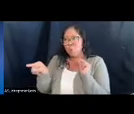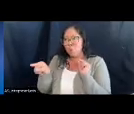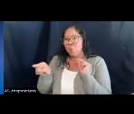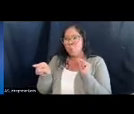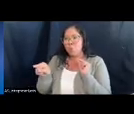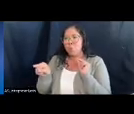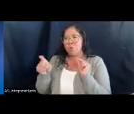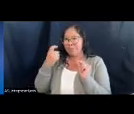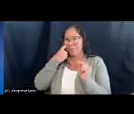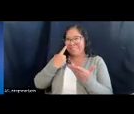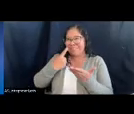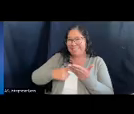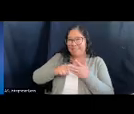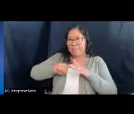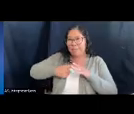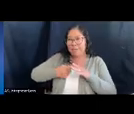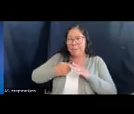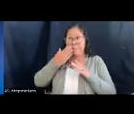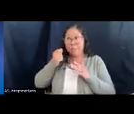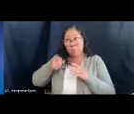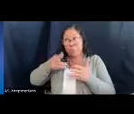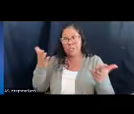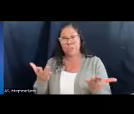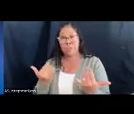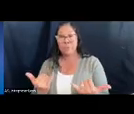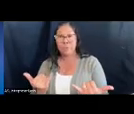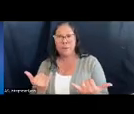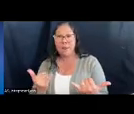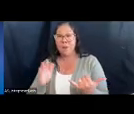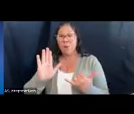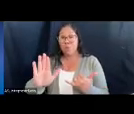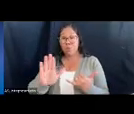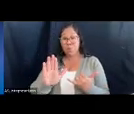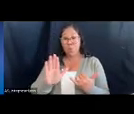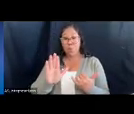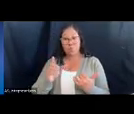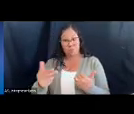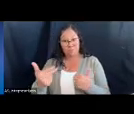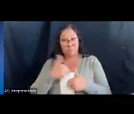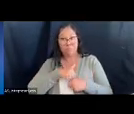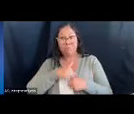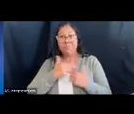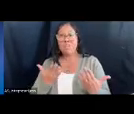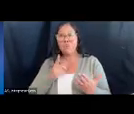discussed at the beginning for being here today. Your present really your presence really reflects